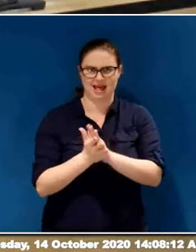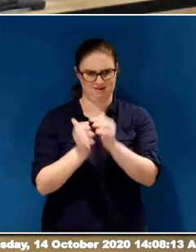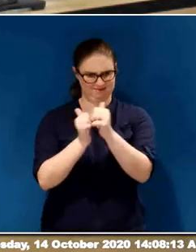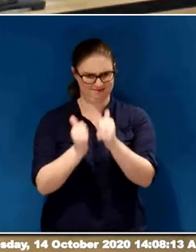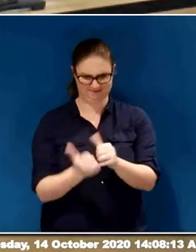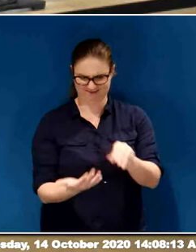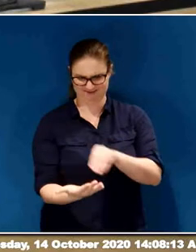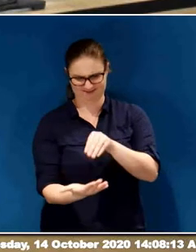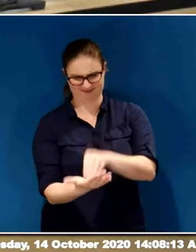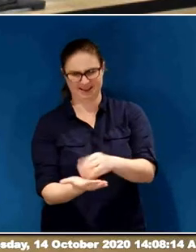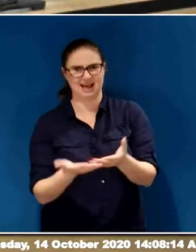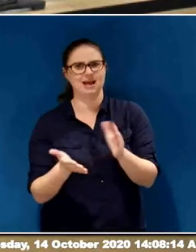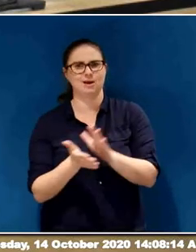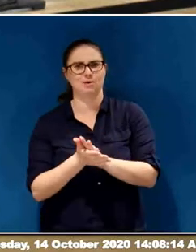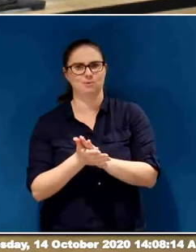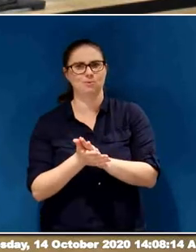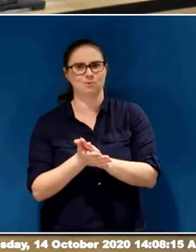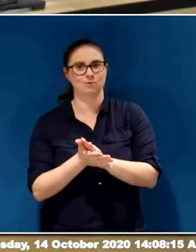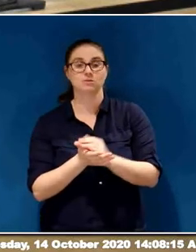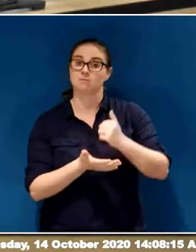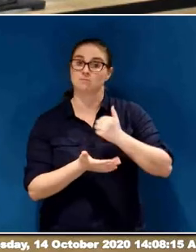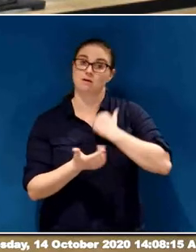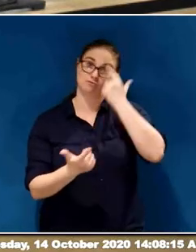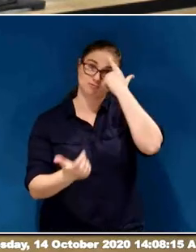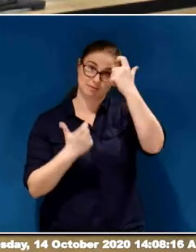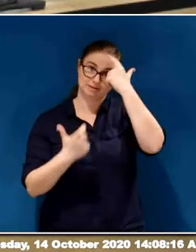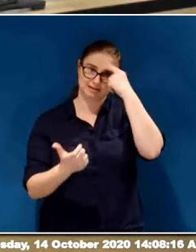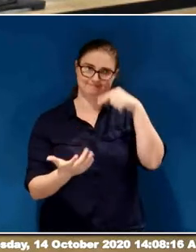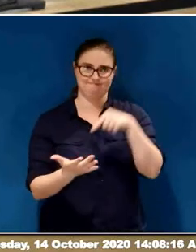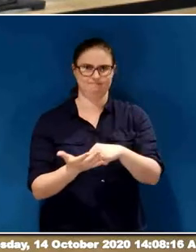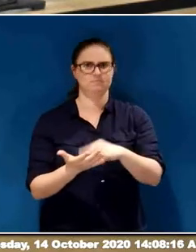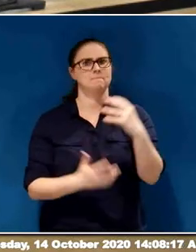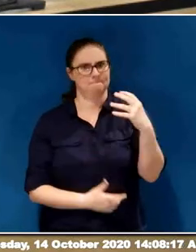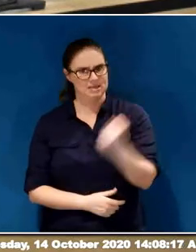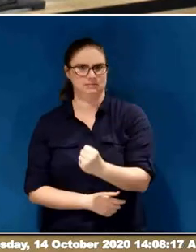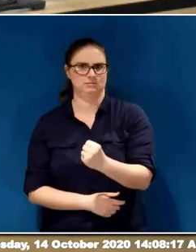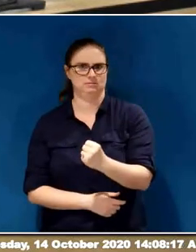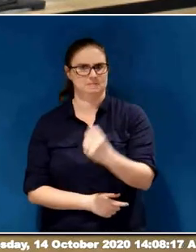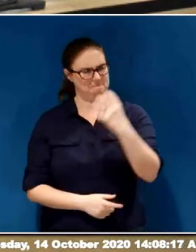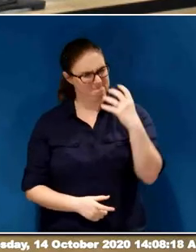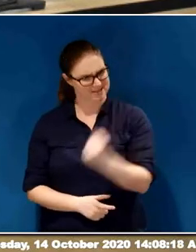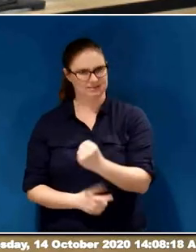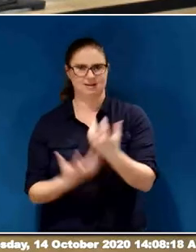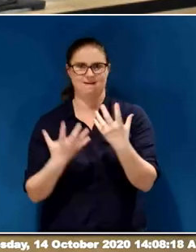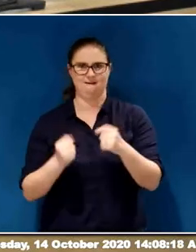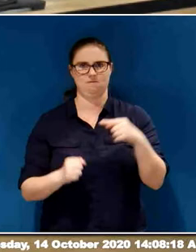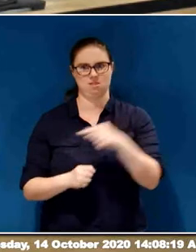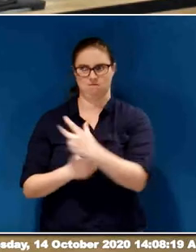with a clear process for following, so that schools understand whether they're